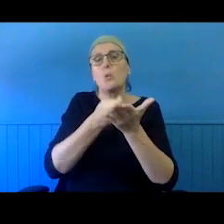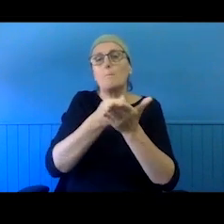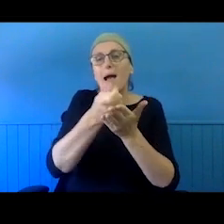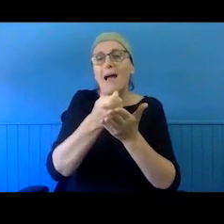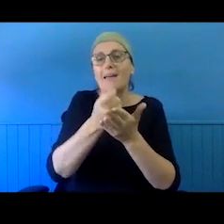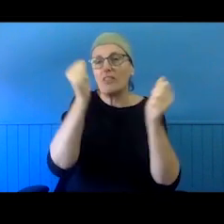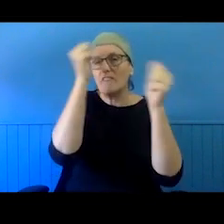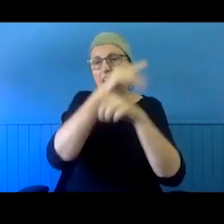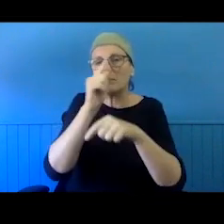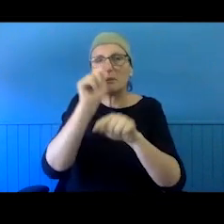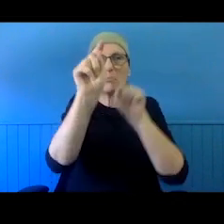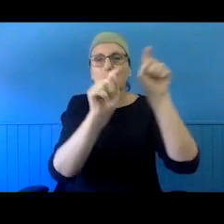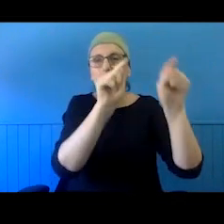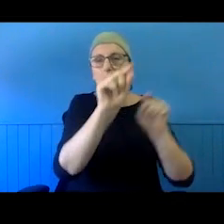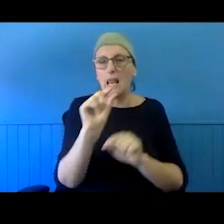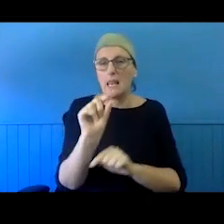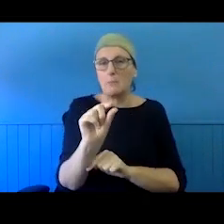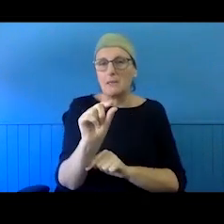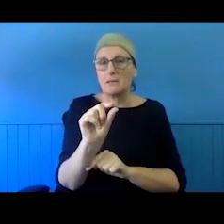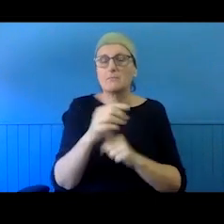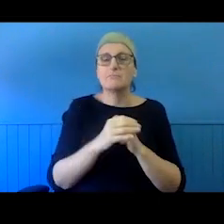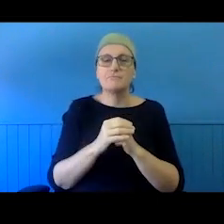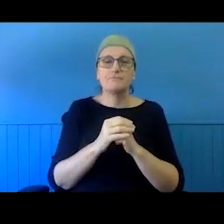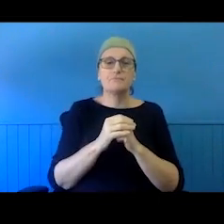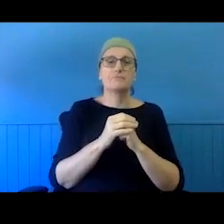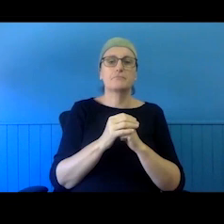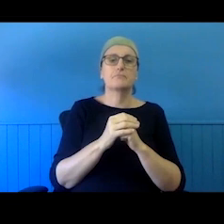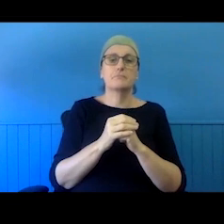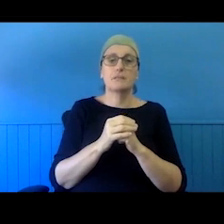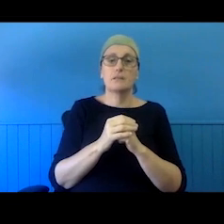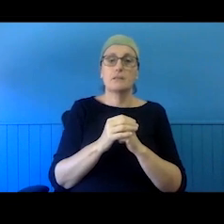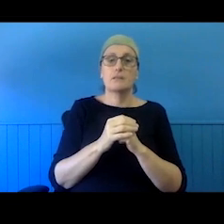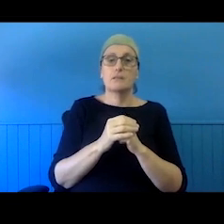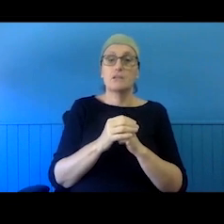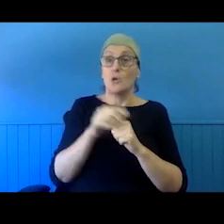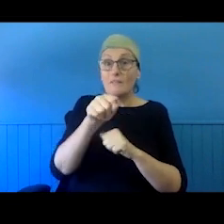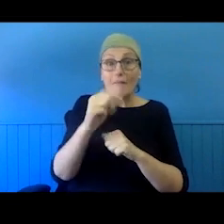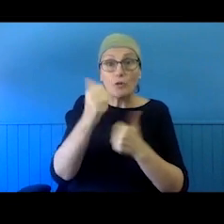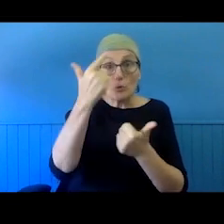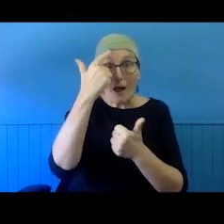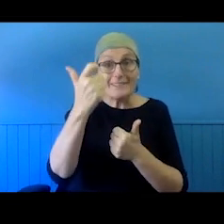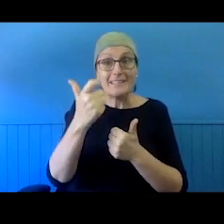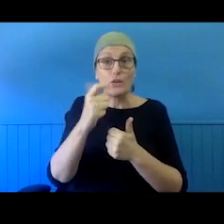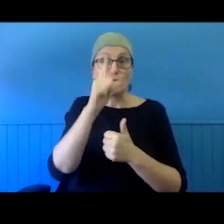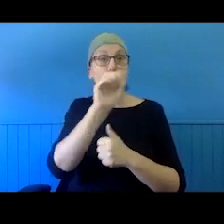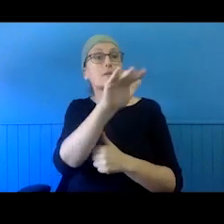You've got a great idea, you could say to some people, "Give me some time to record some e-learning, and I will give you a share of the